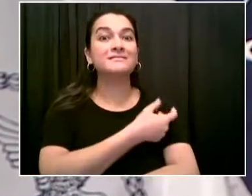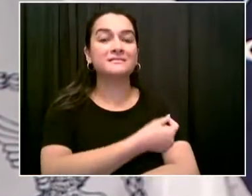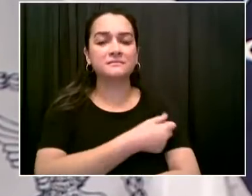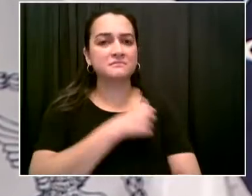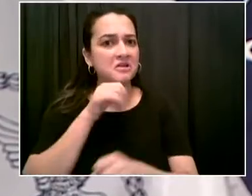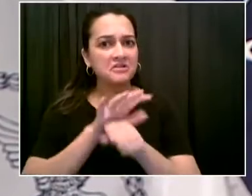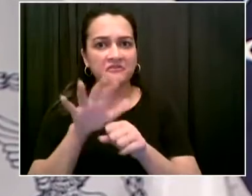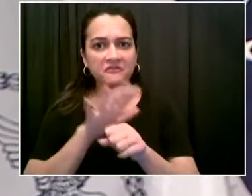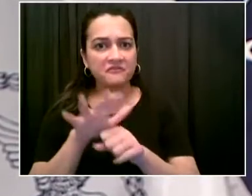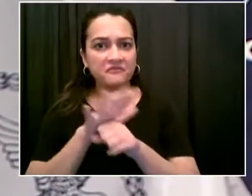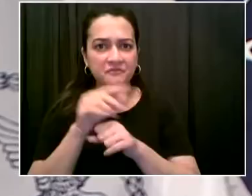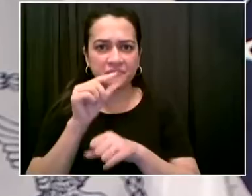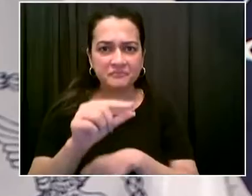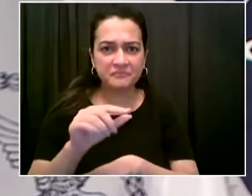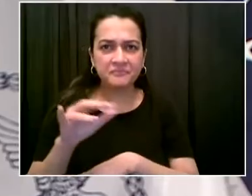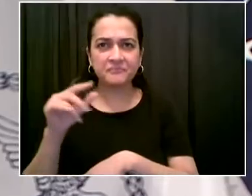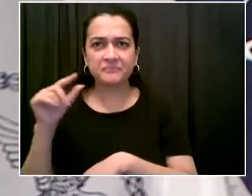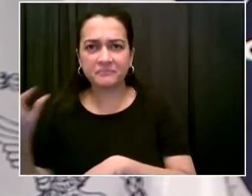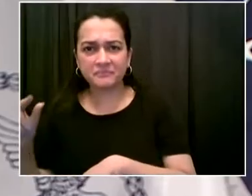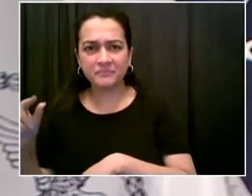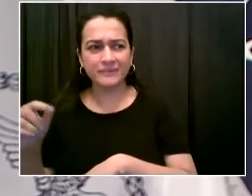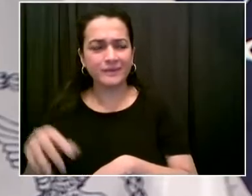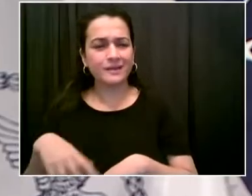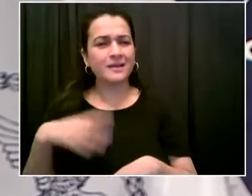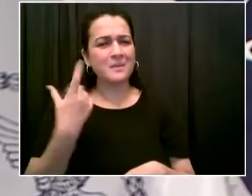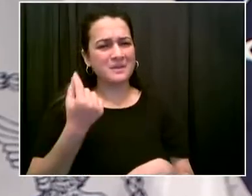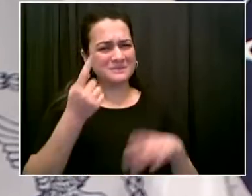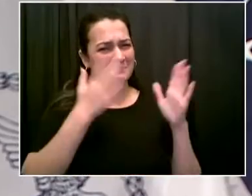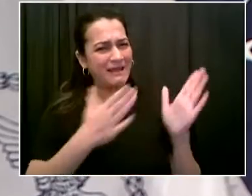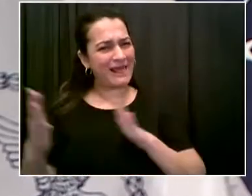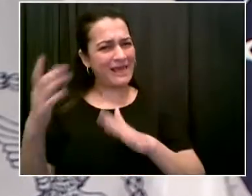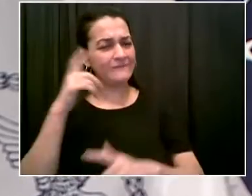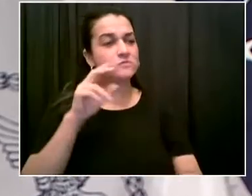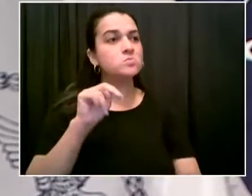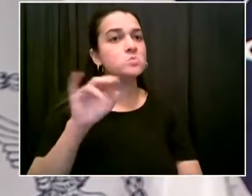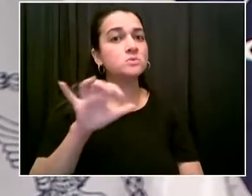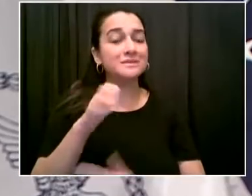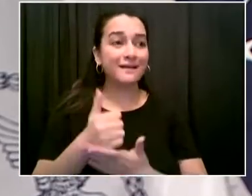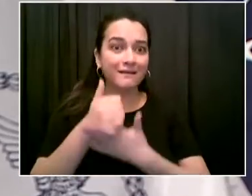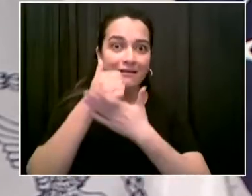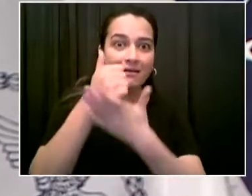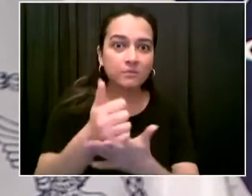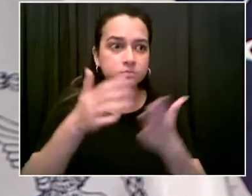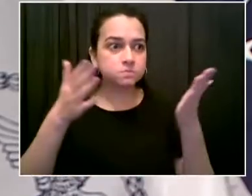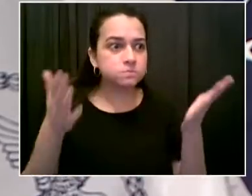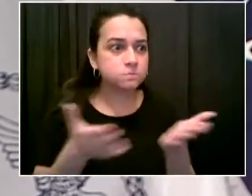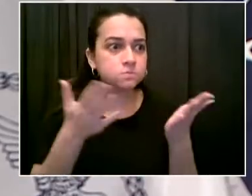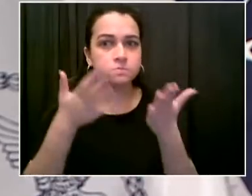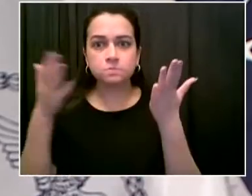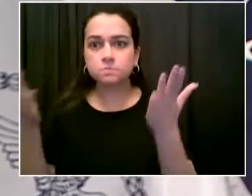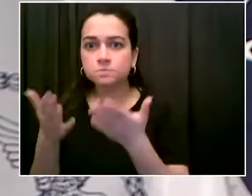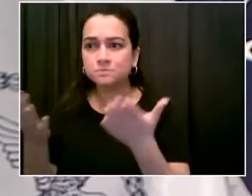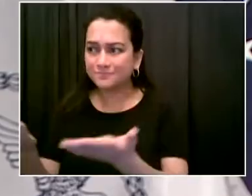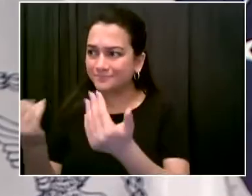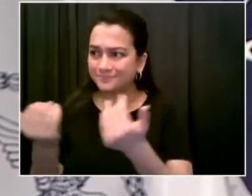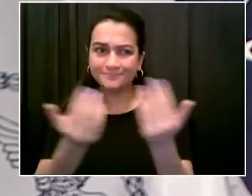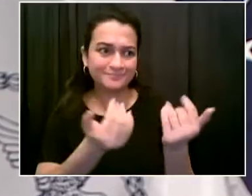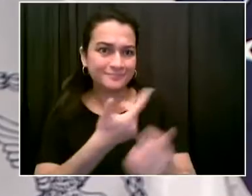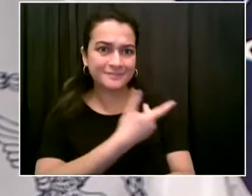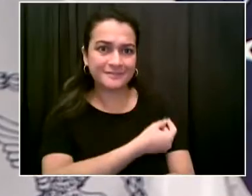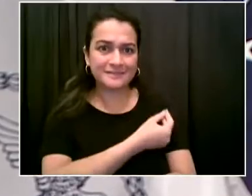DOING TO